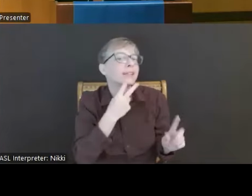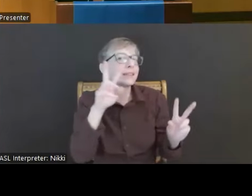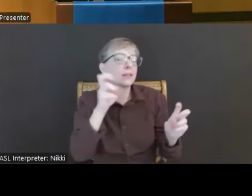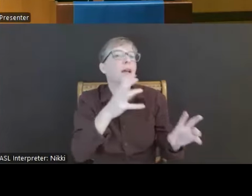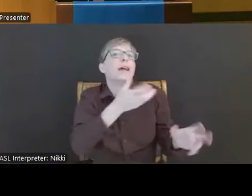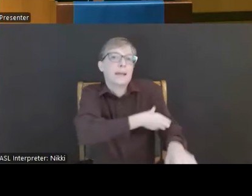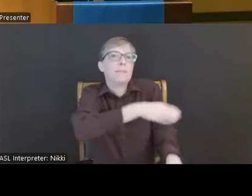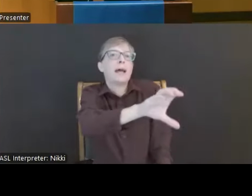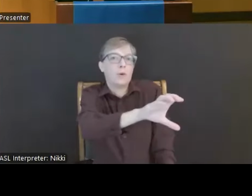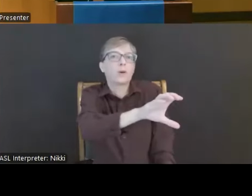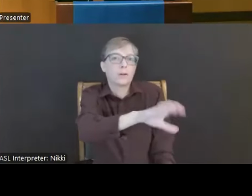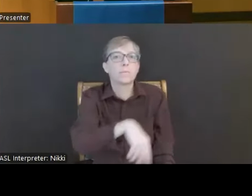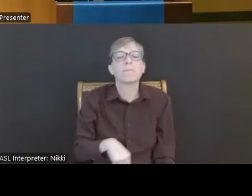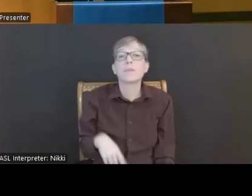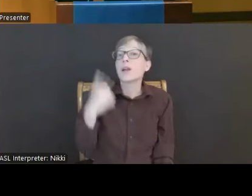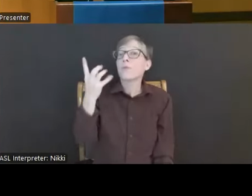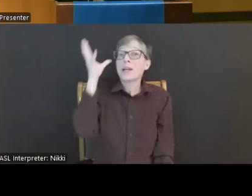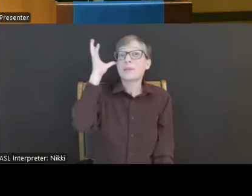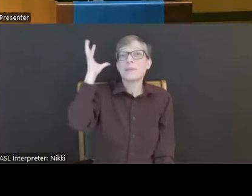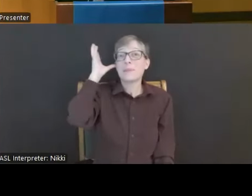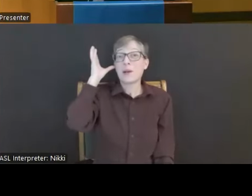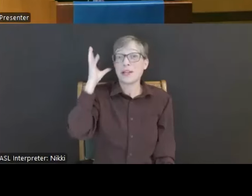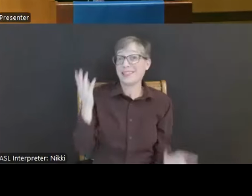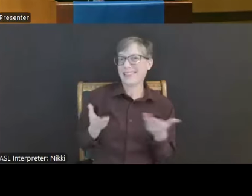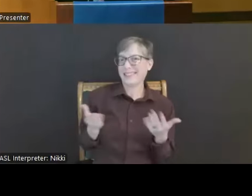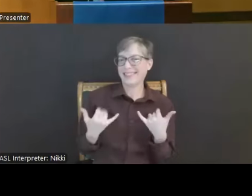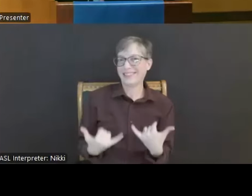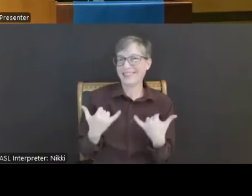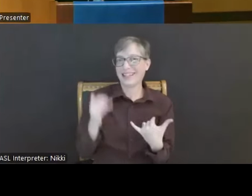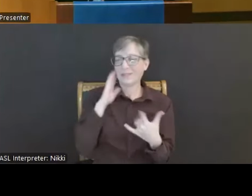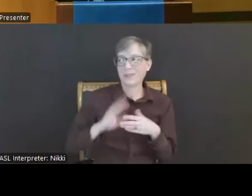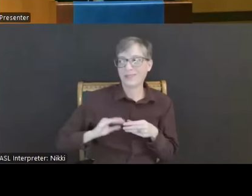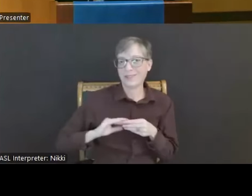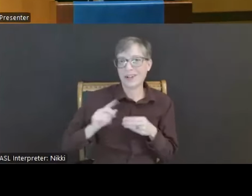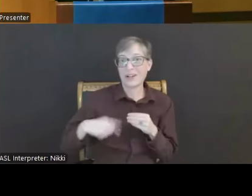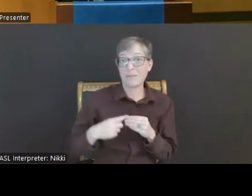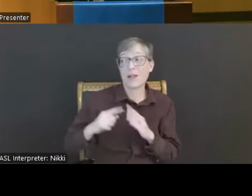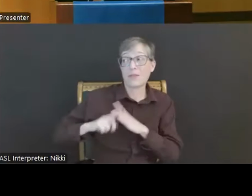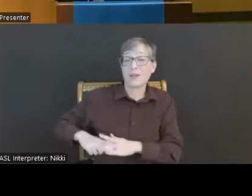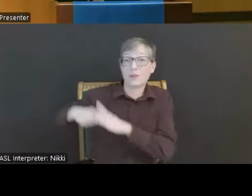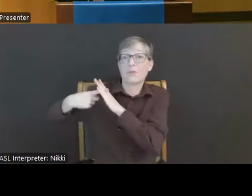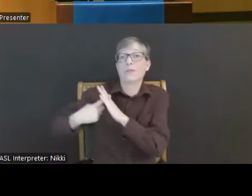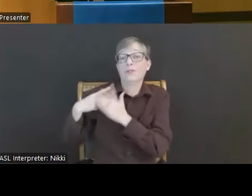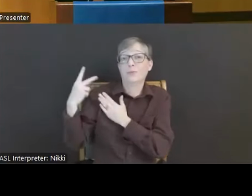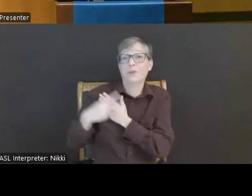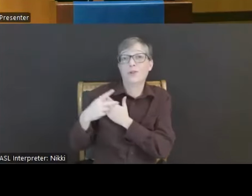original initiatives and has continued on with us um through all our different iterations of that